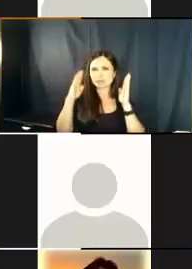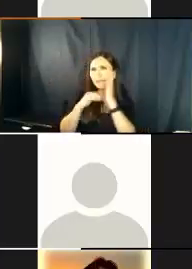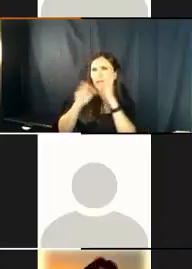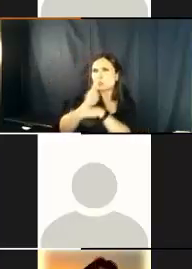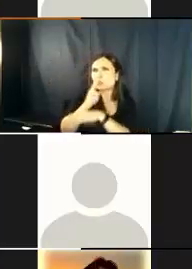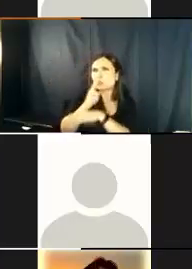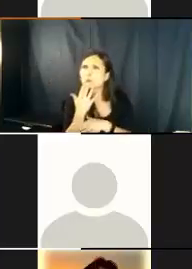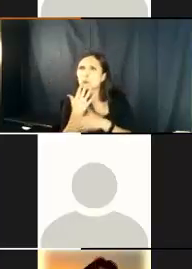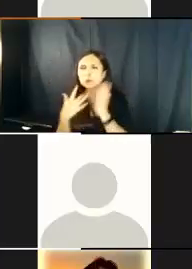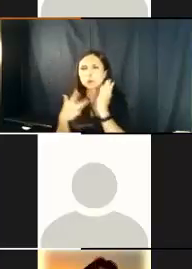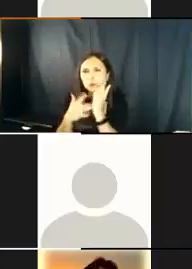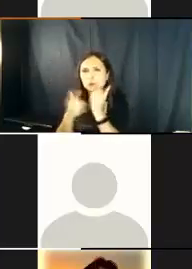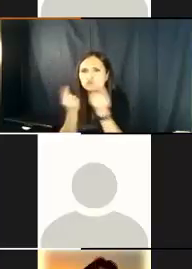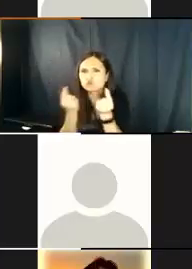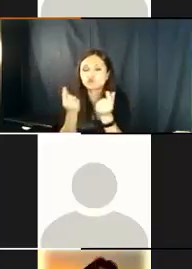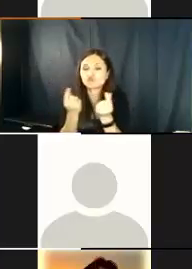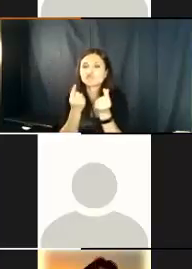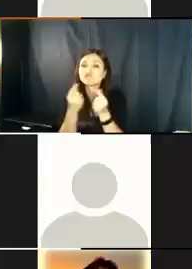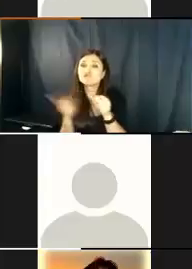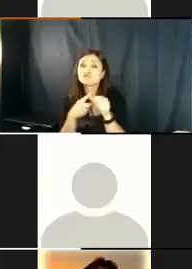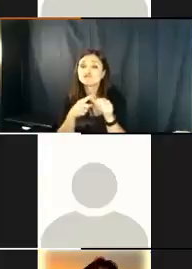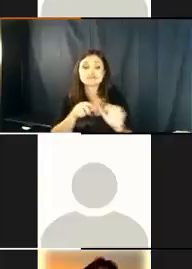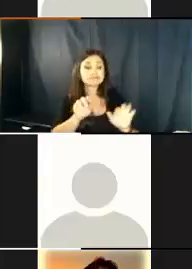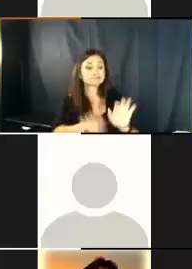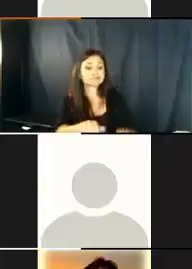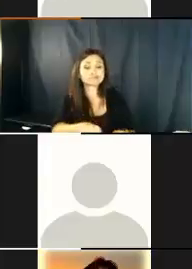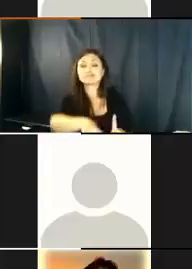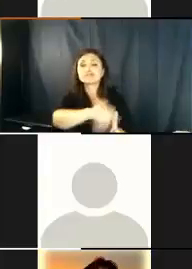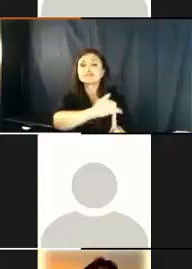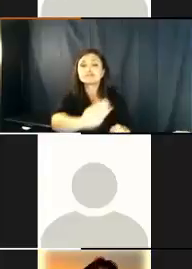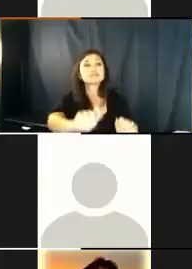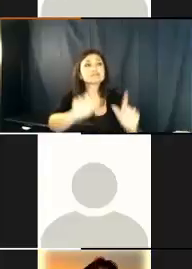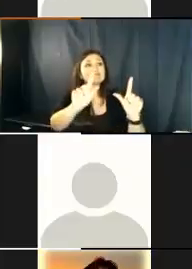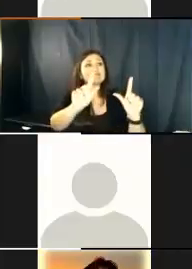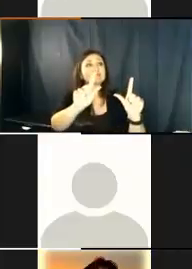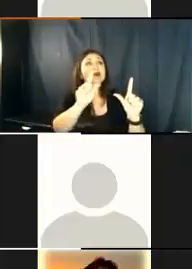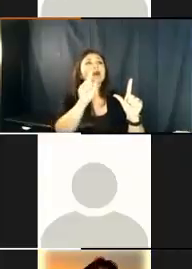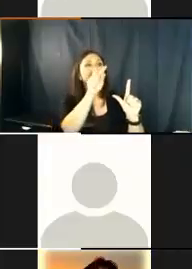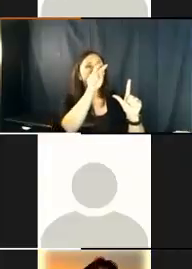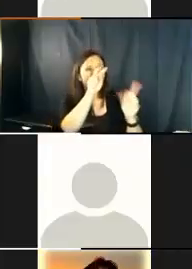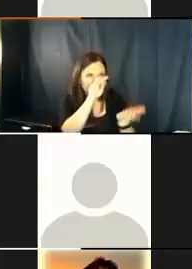the techniques I'm going to go to YouTube, I'm going to go buy the supplies, I'm going to get a piece of furniture, I'm going to practice it.